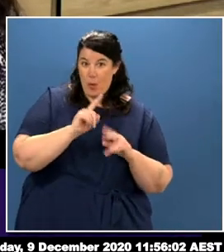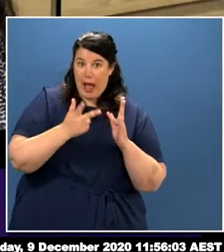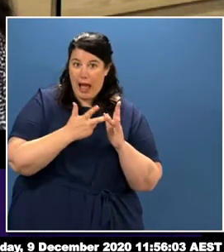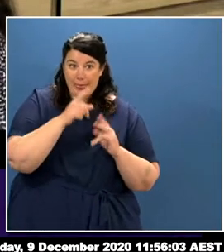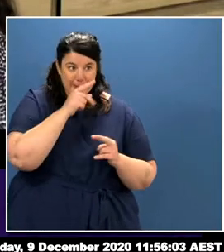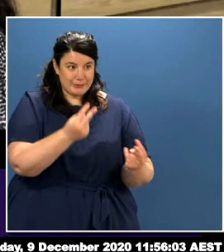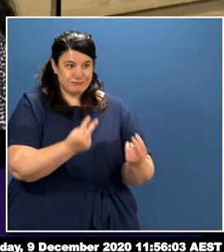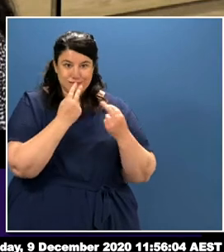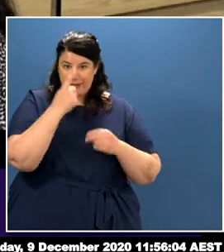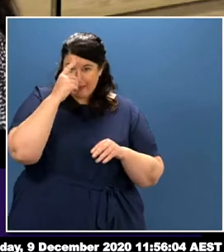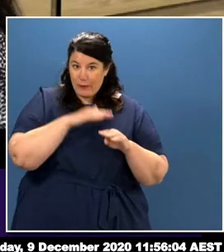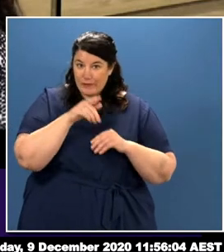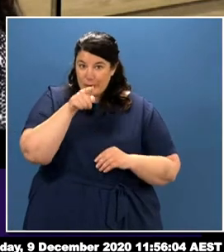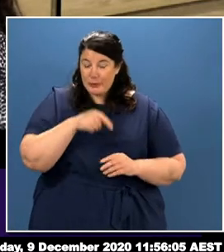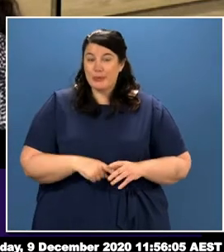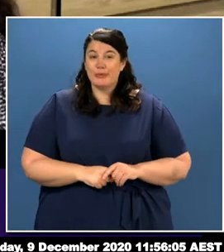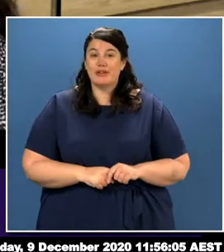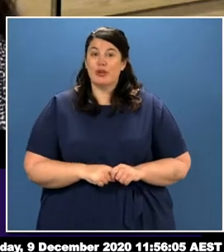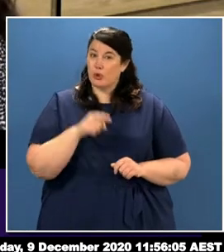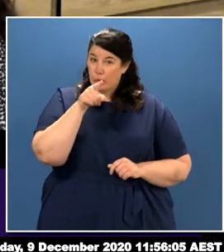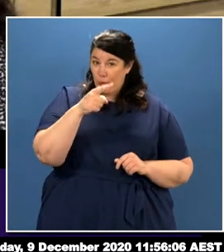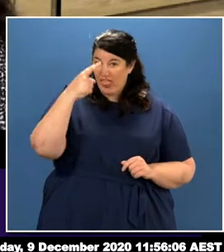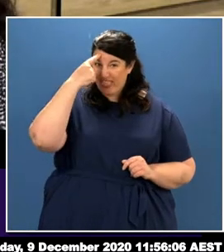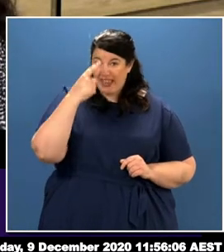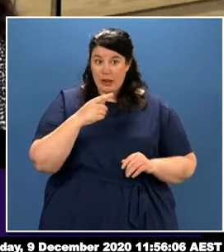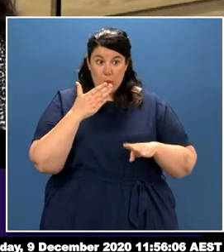people might think of you, would you agree that working with you is